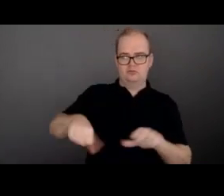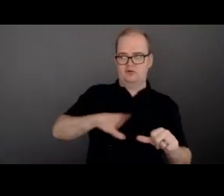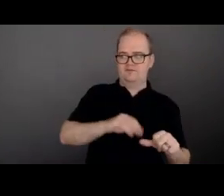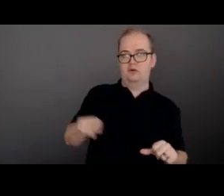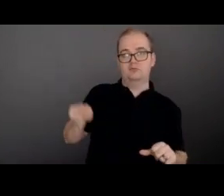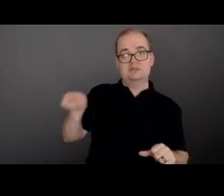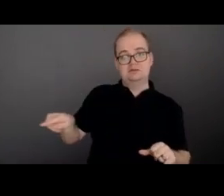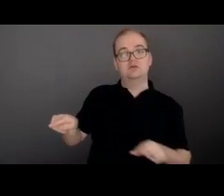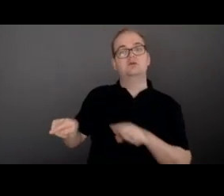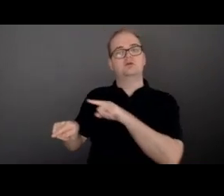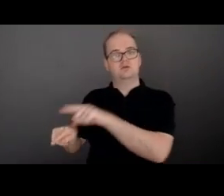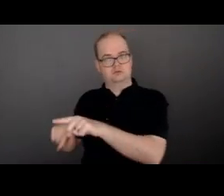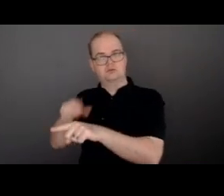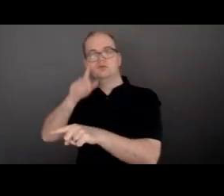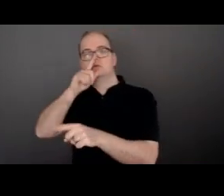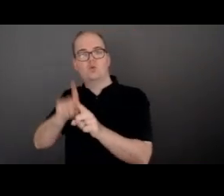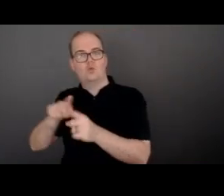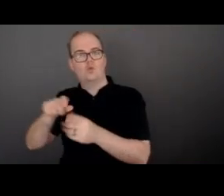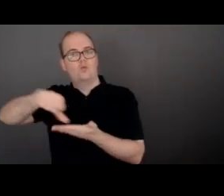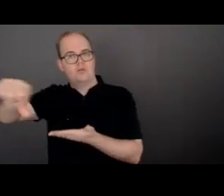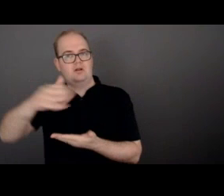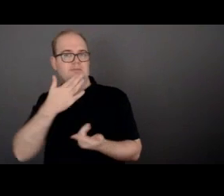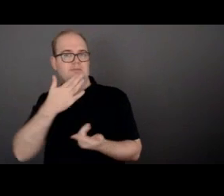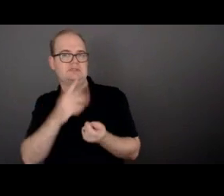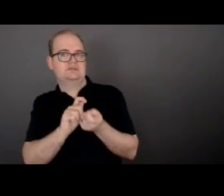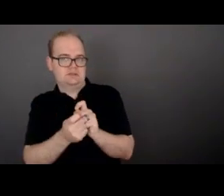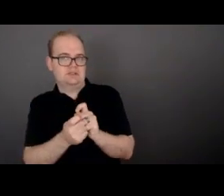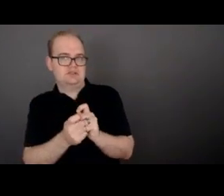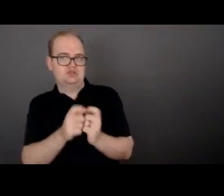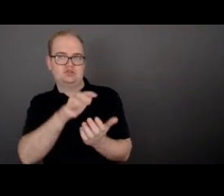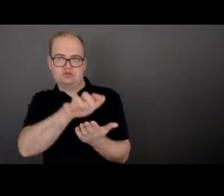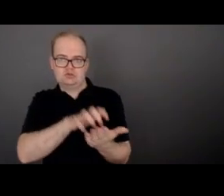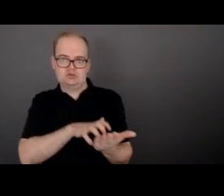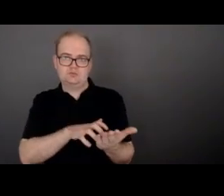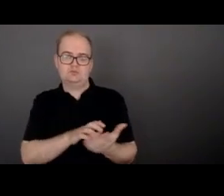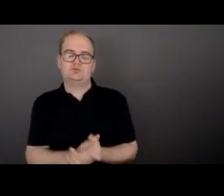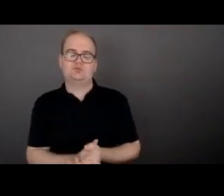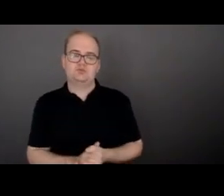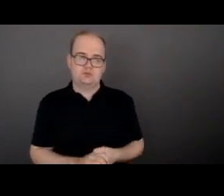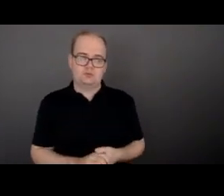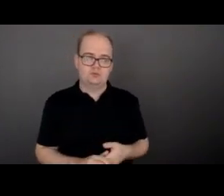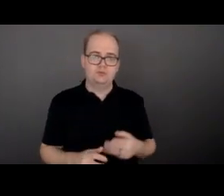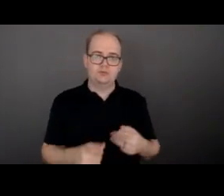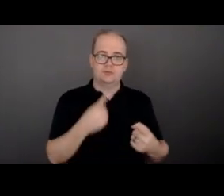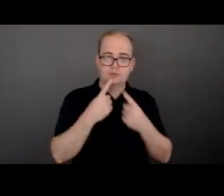So it's similar information you put in the initiating application but it's a shorter